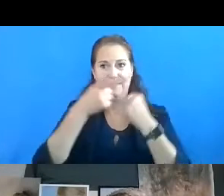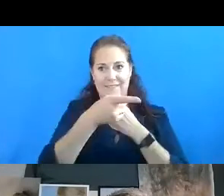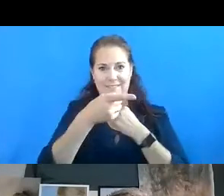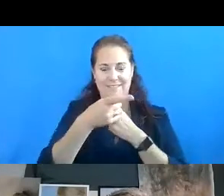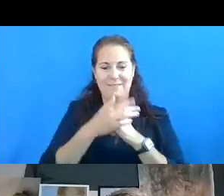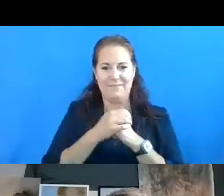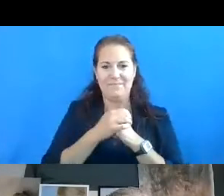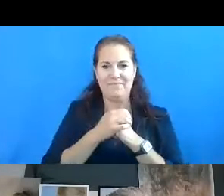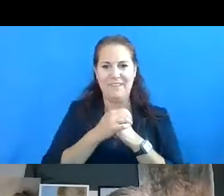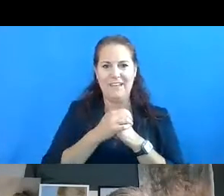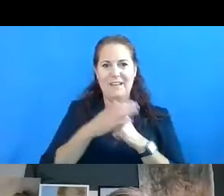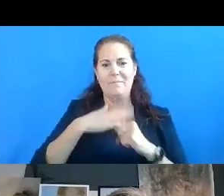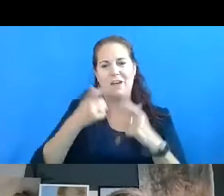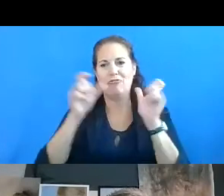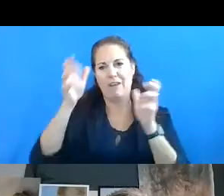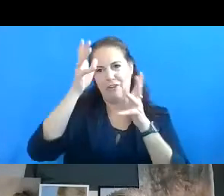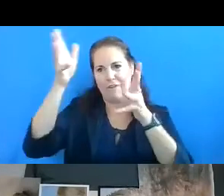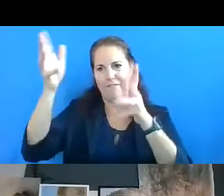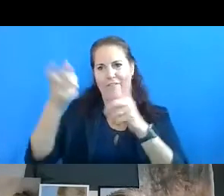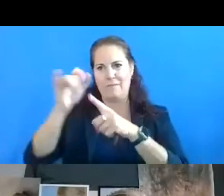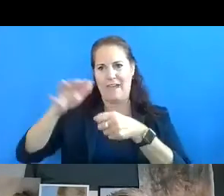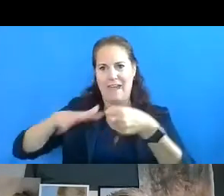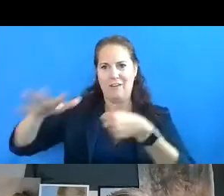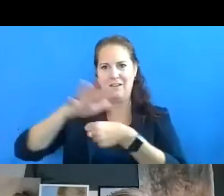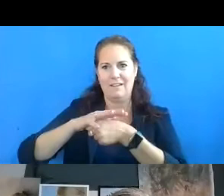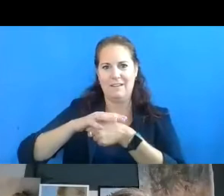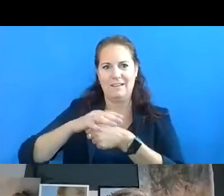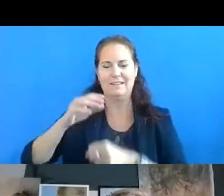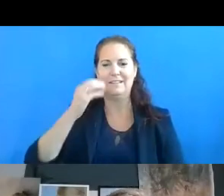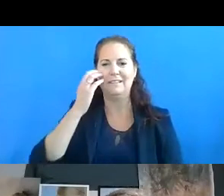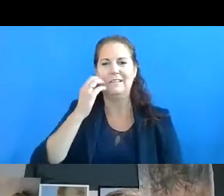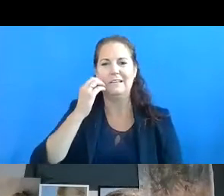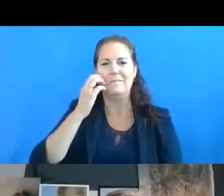My great grandfather was from Hlg̱aagilda, which is Skidegate.